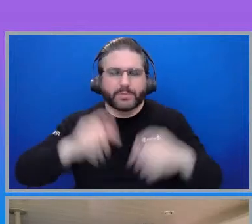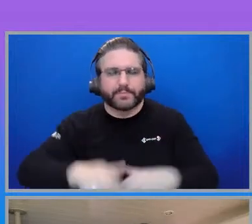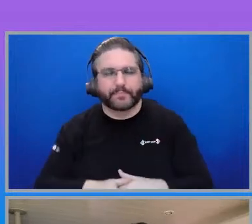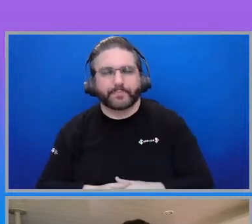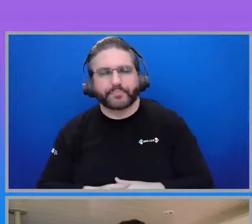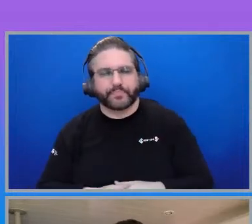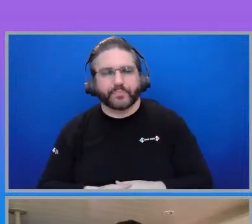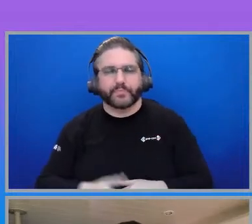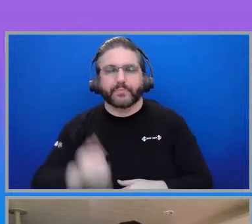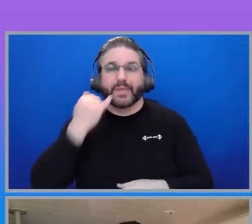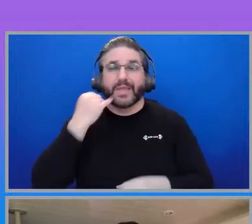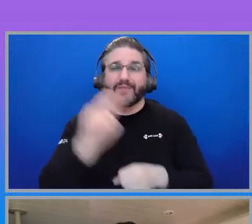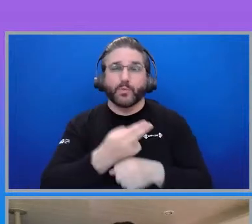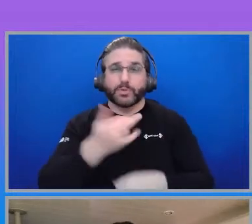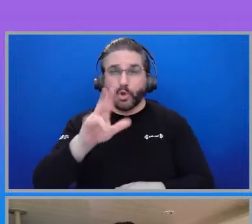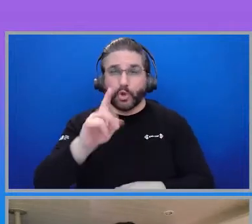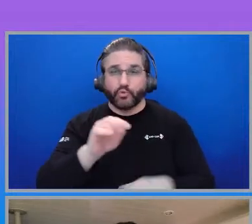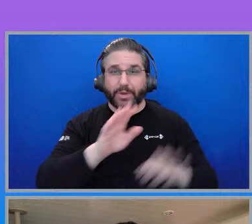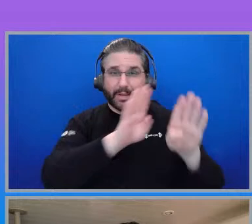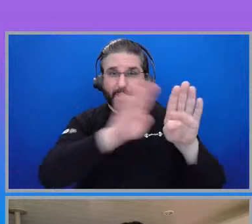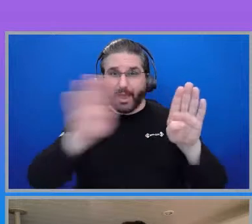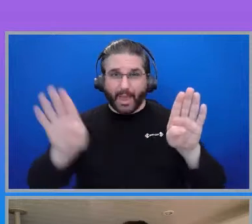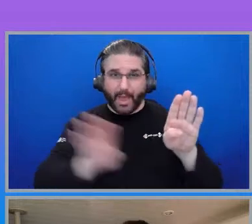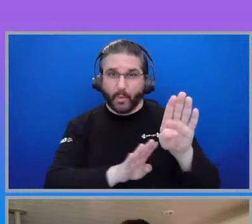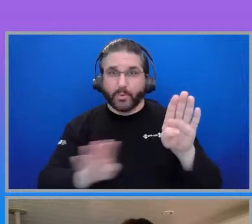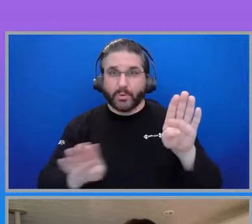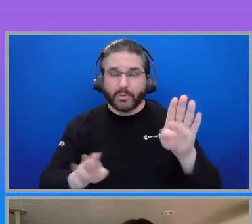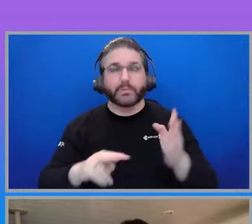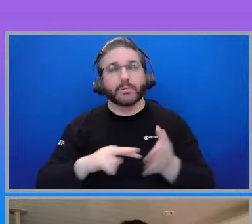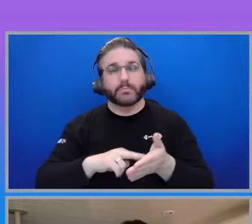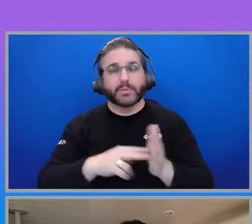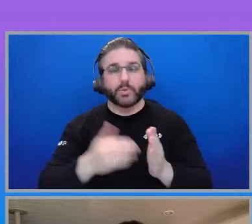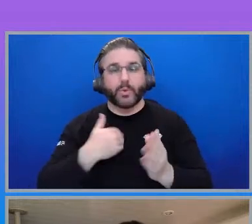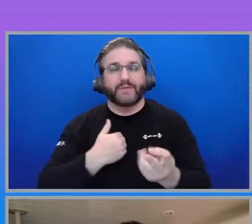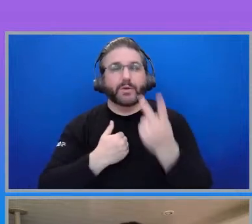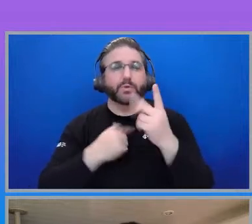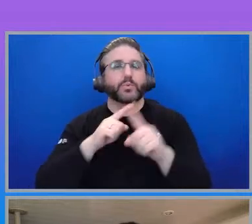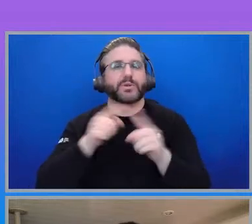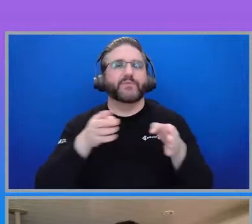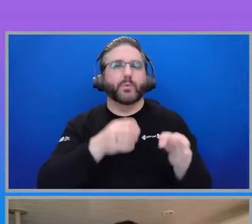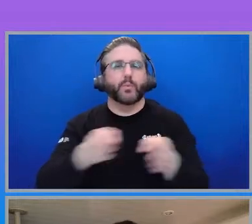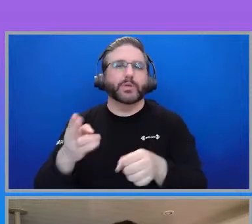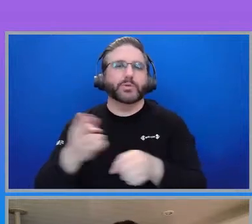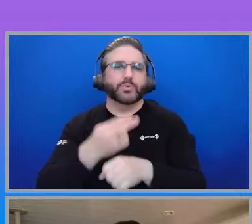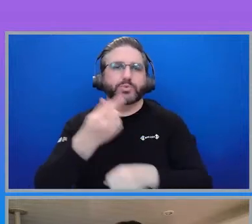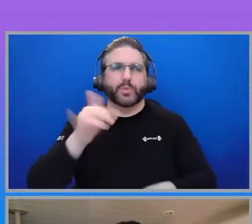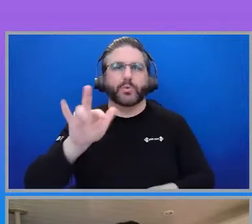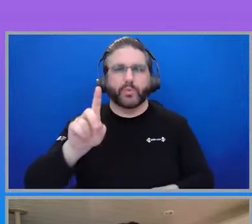you're using grid layout, you essentially have two different